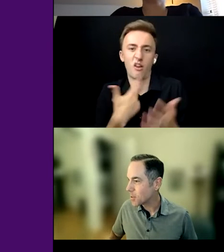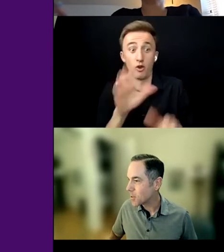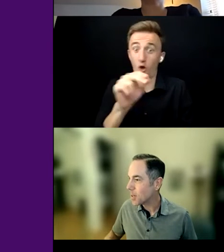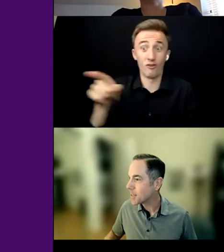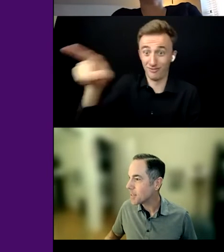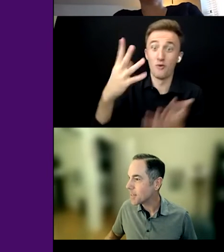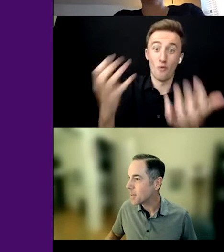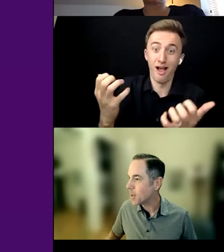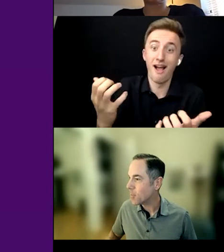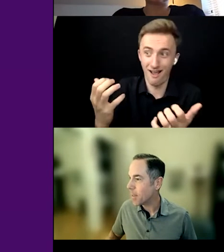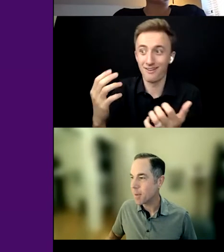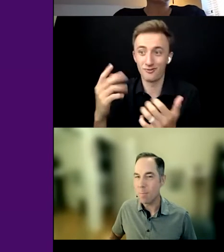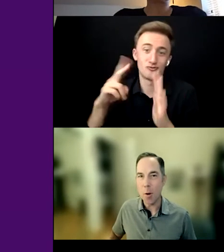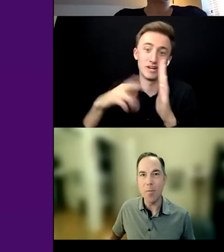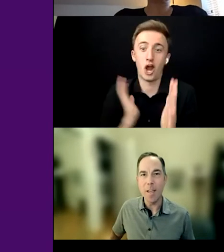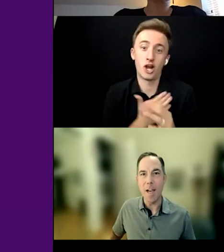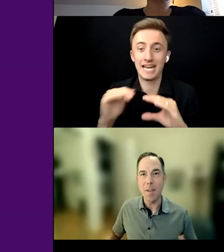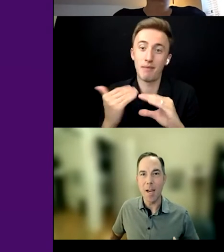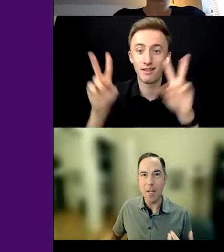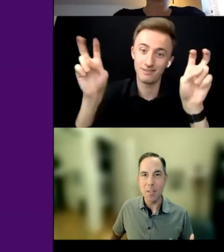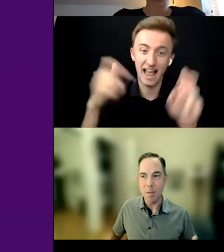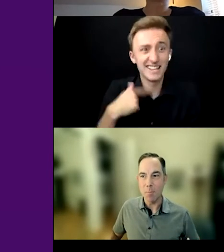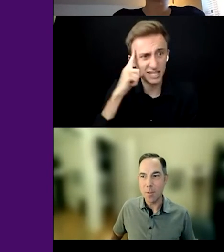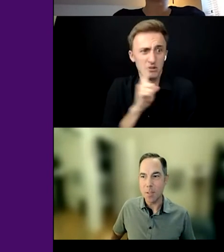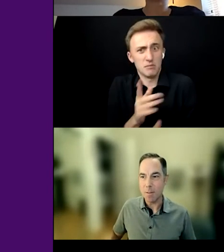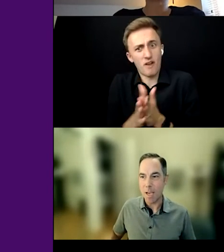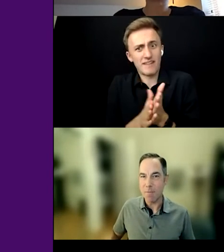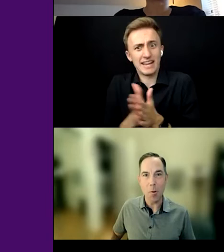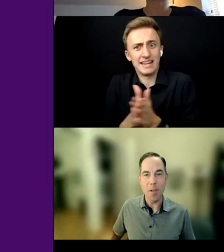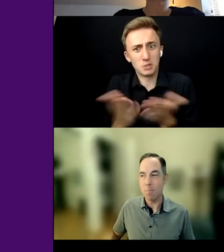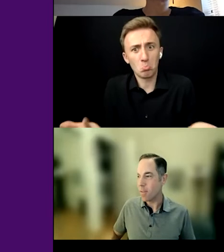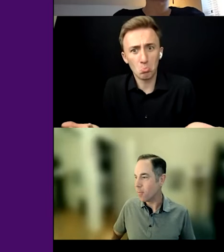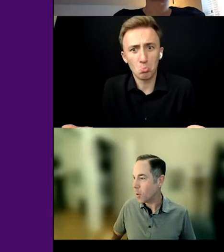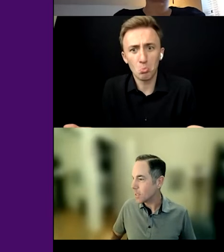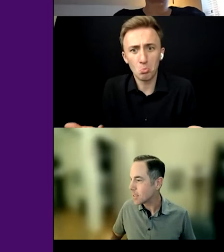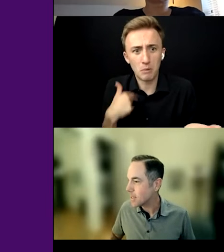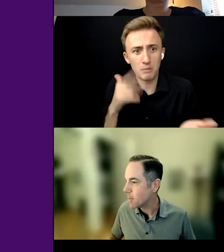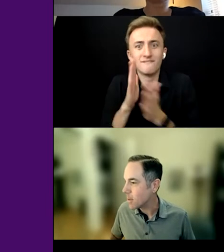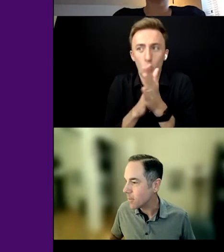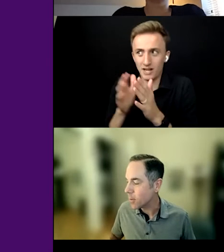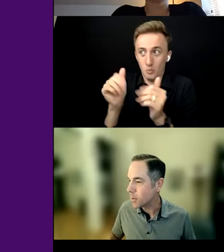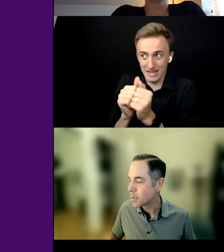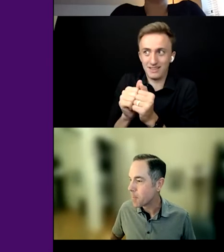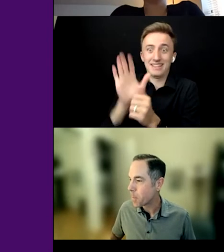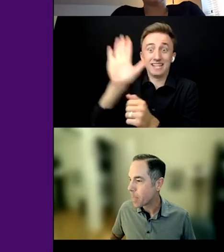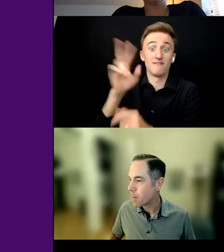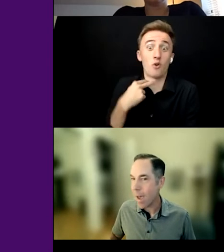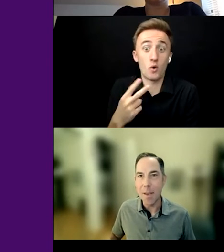to us. I think it would be motivating. I think it would be motivated by the voice even if it was bad